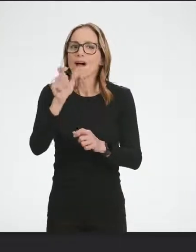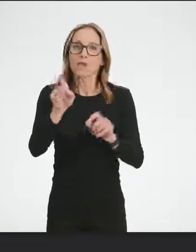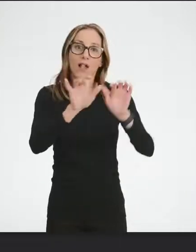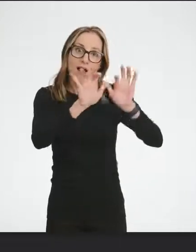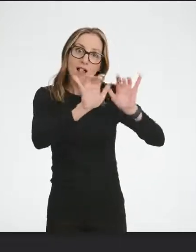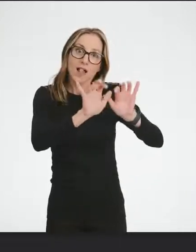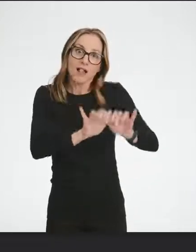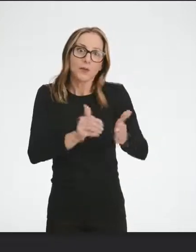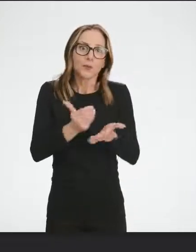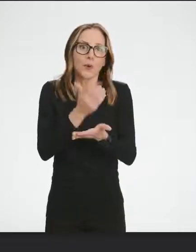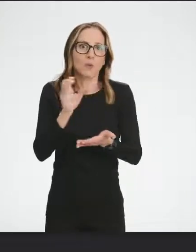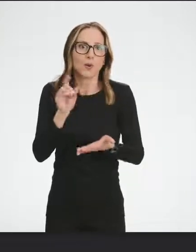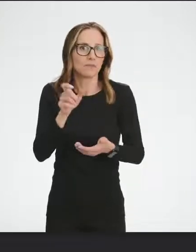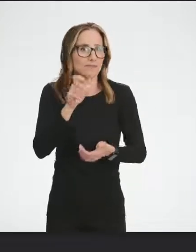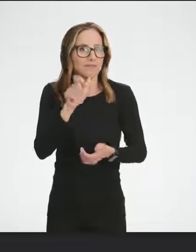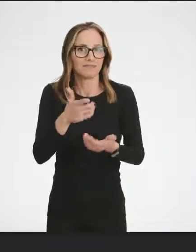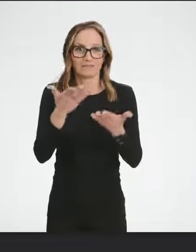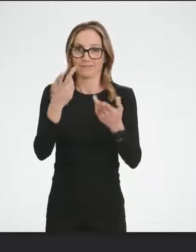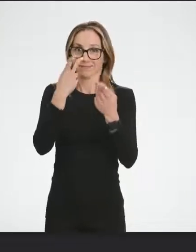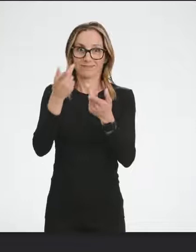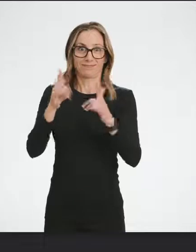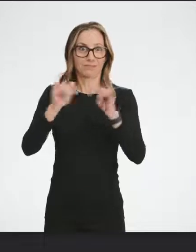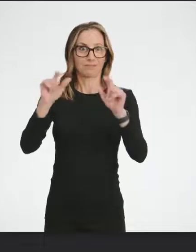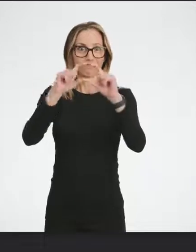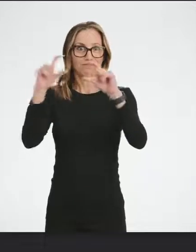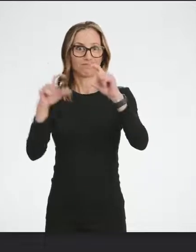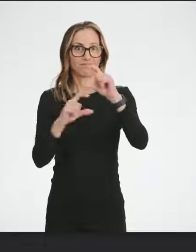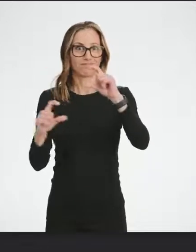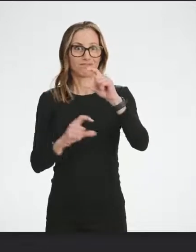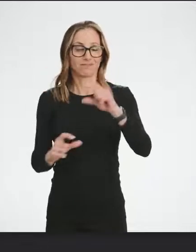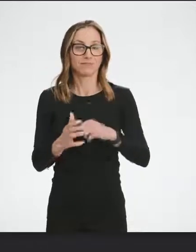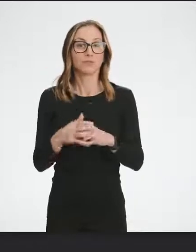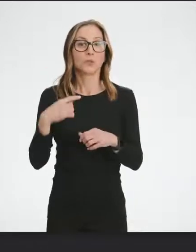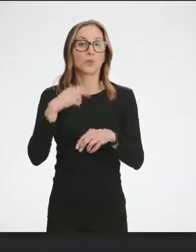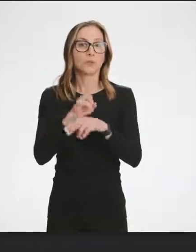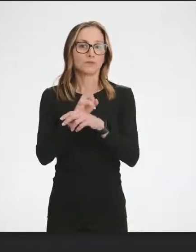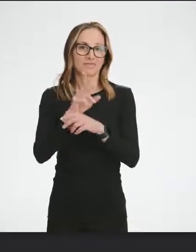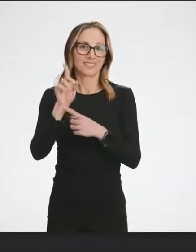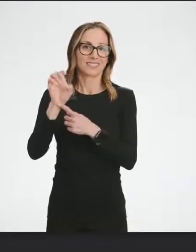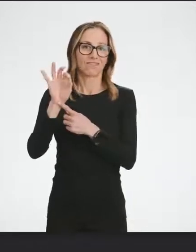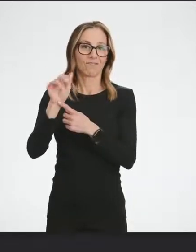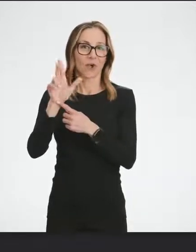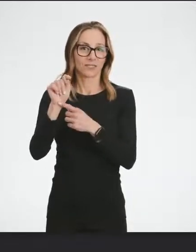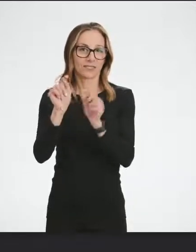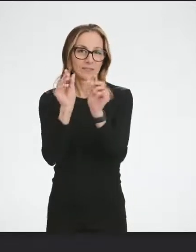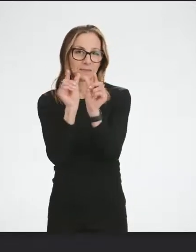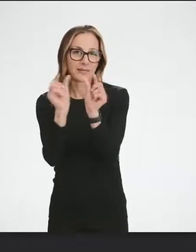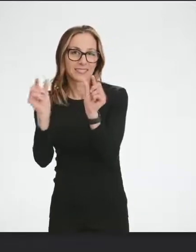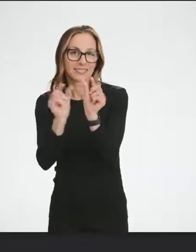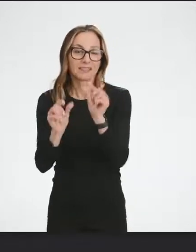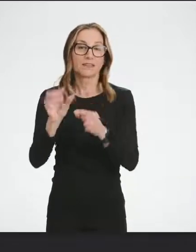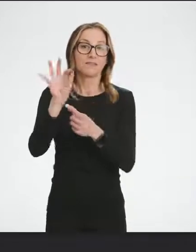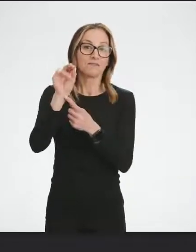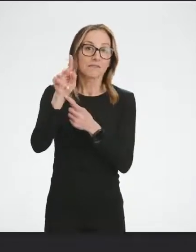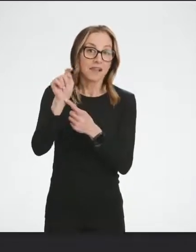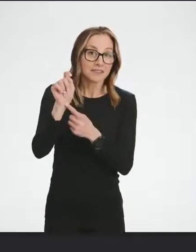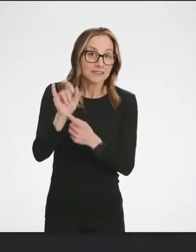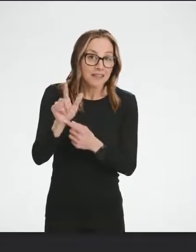Or even look at several at once. And since we used default spacing, system font styles, and adapted to the rendering